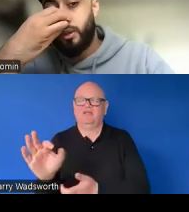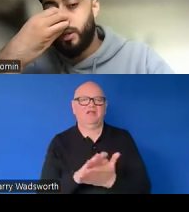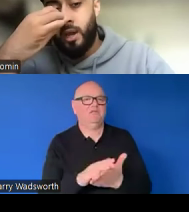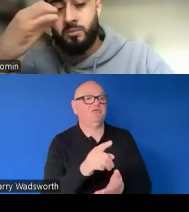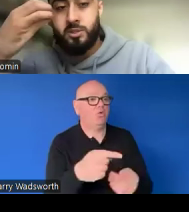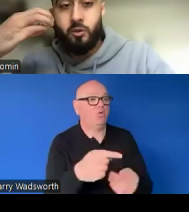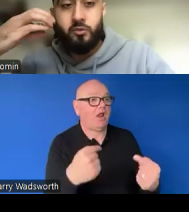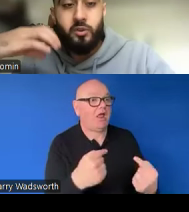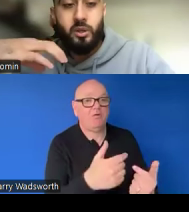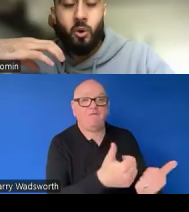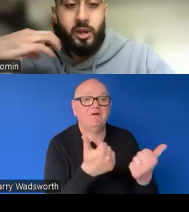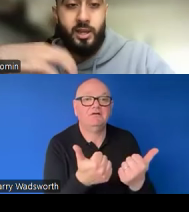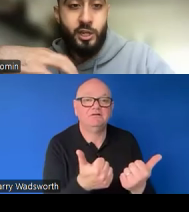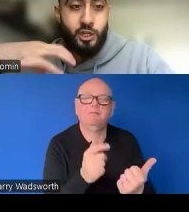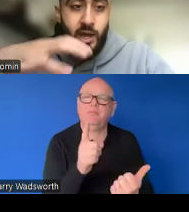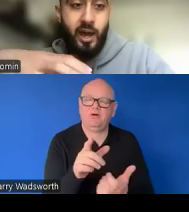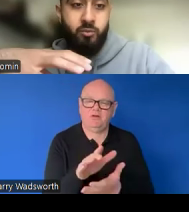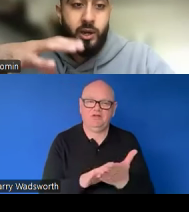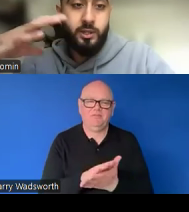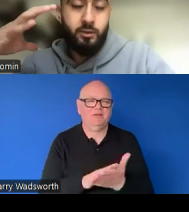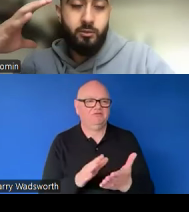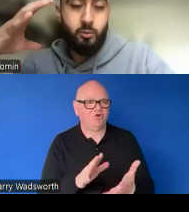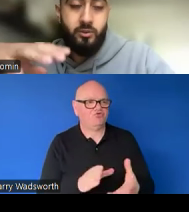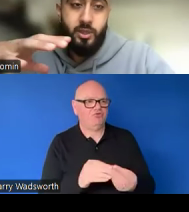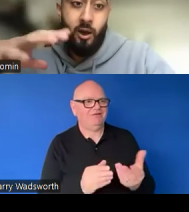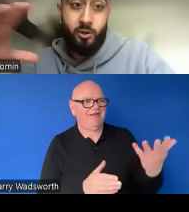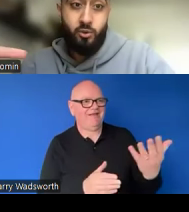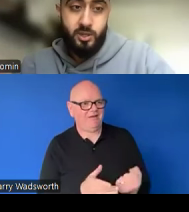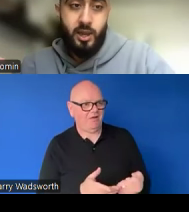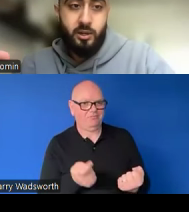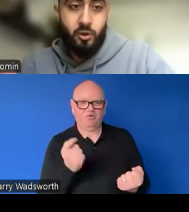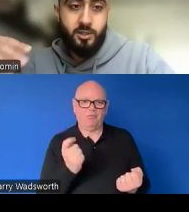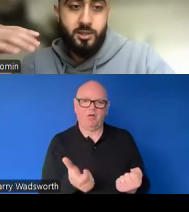In terms of organizations that I've worked with that are using Ad Grants,